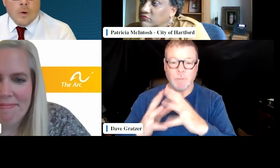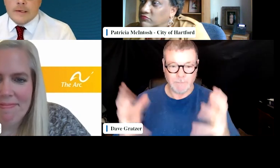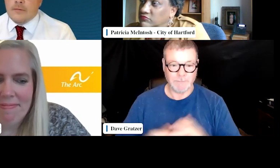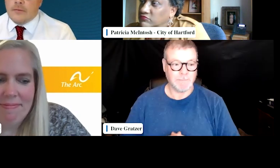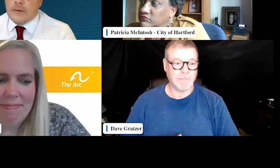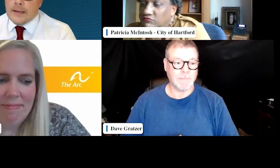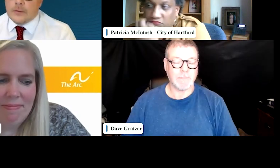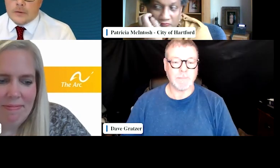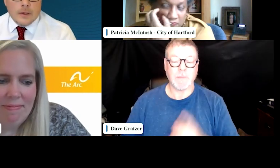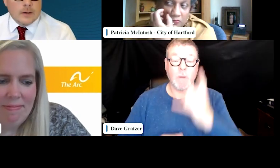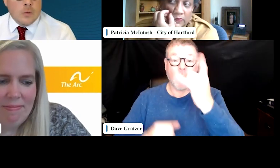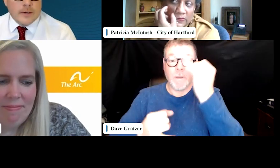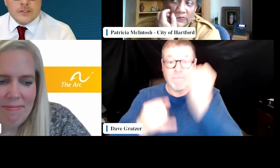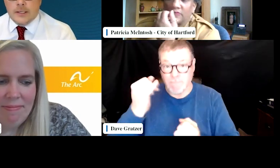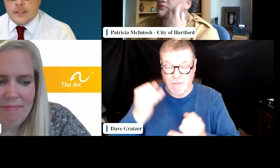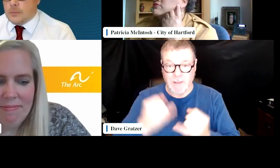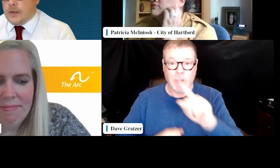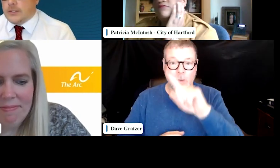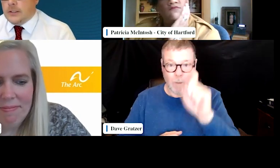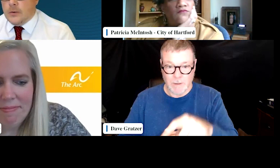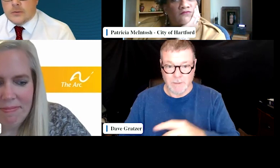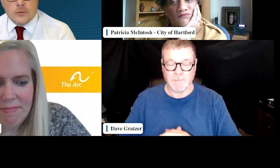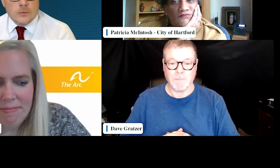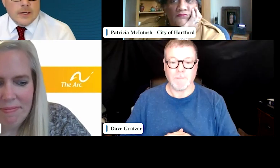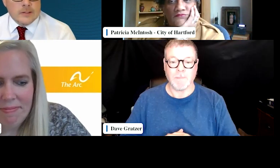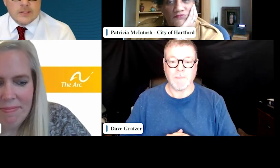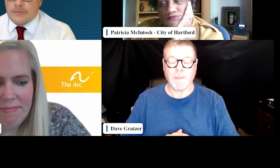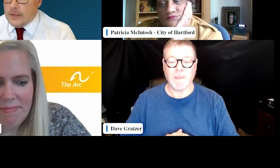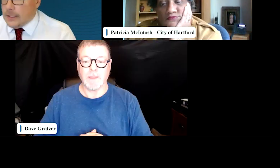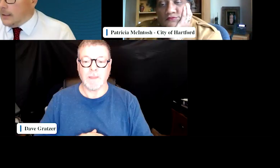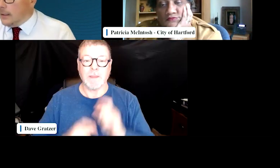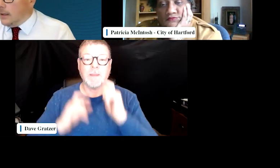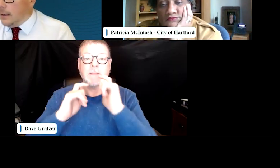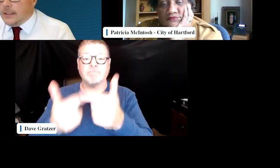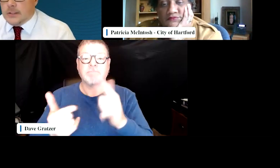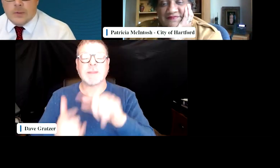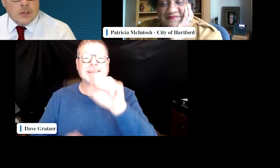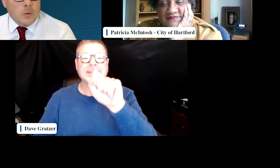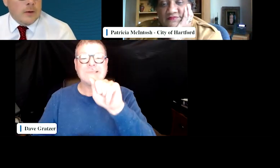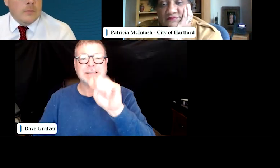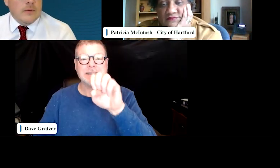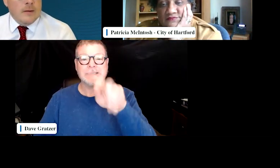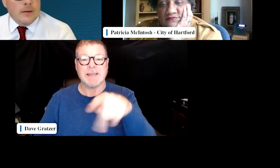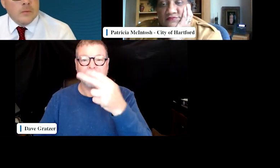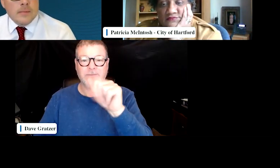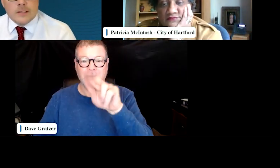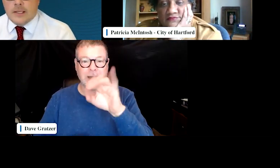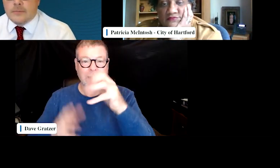One final question, and this question goes to Stephanie, and it's a quick one, we've got about three minutes left.